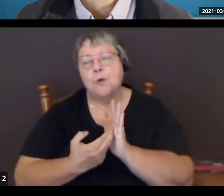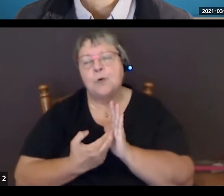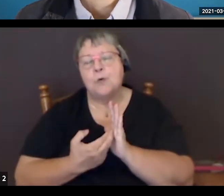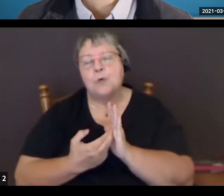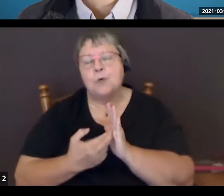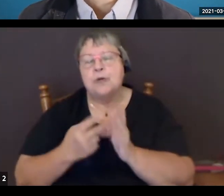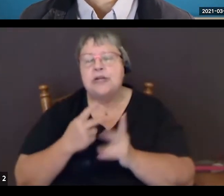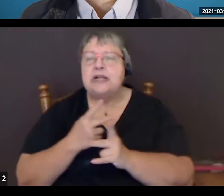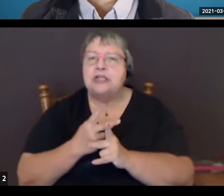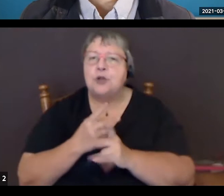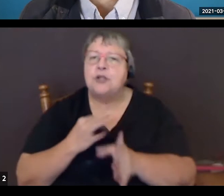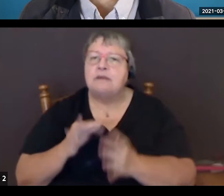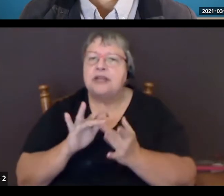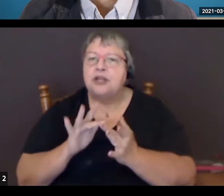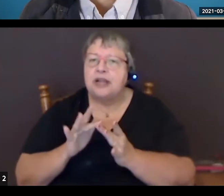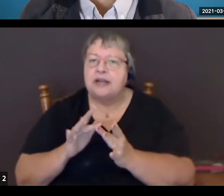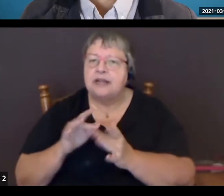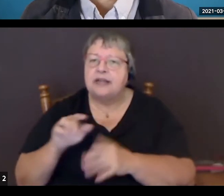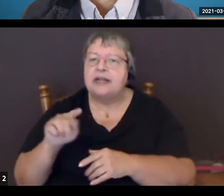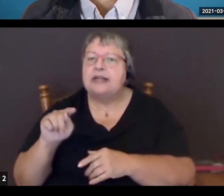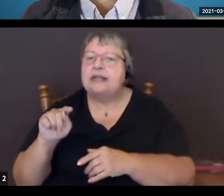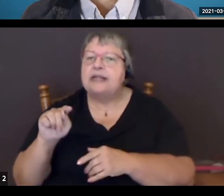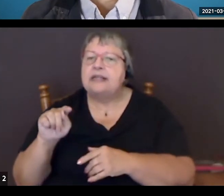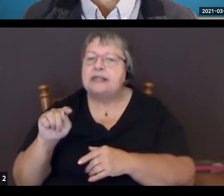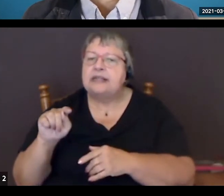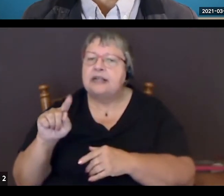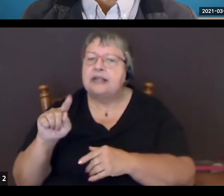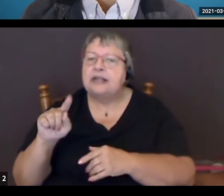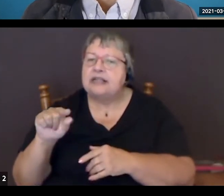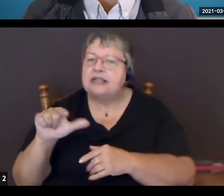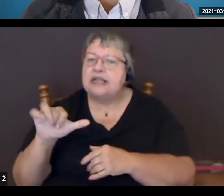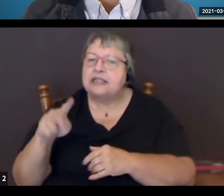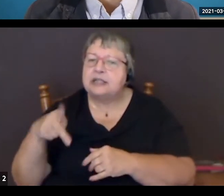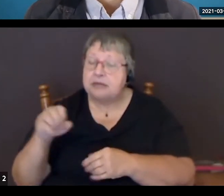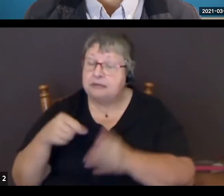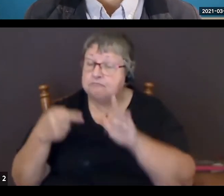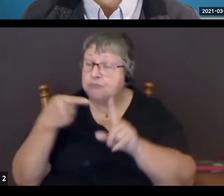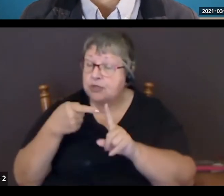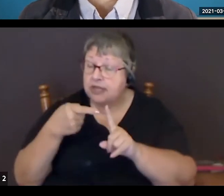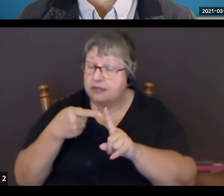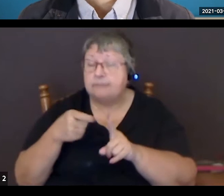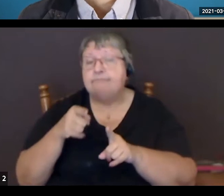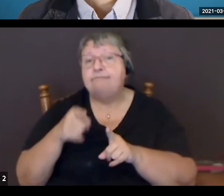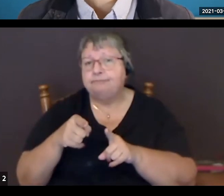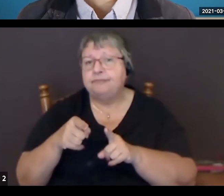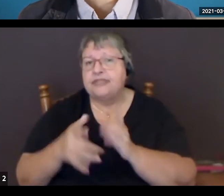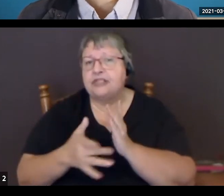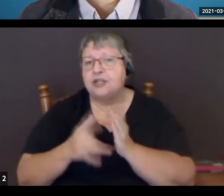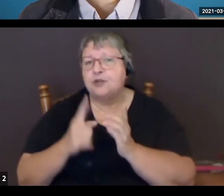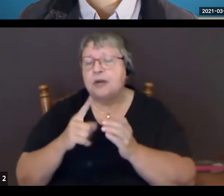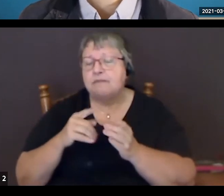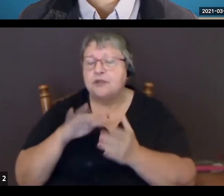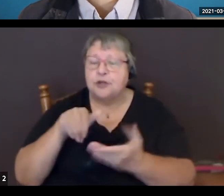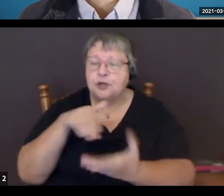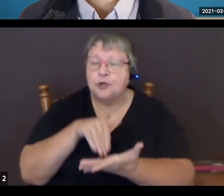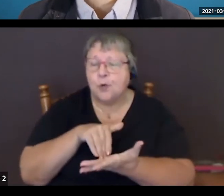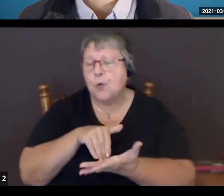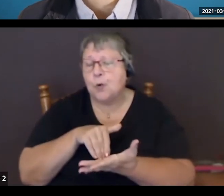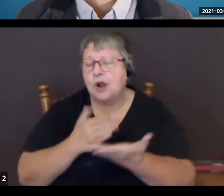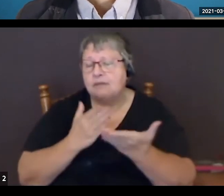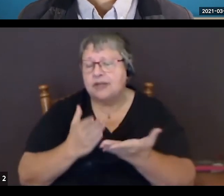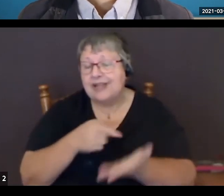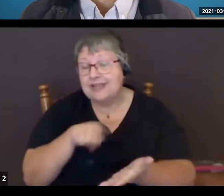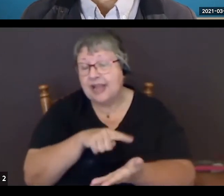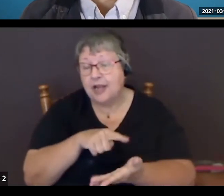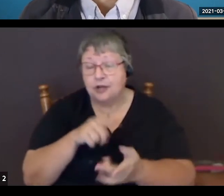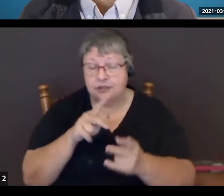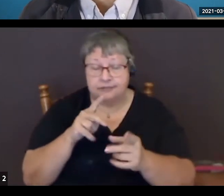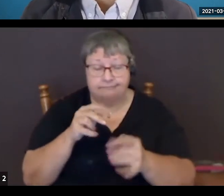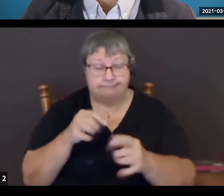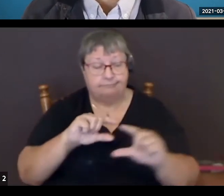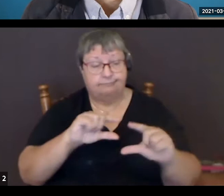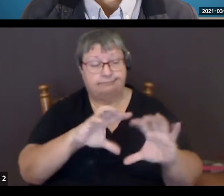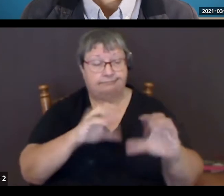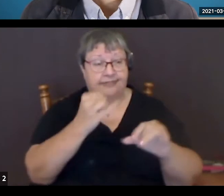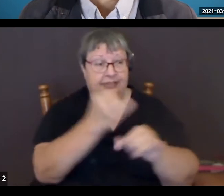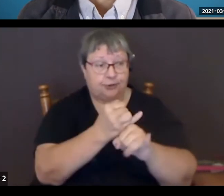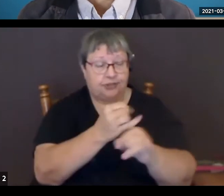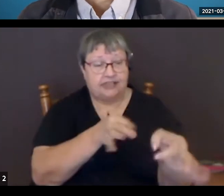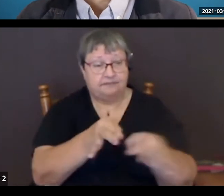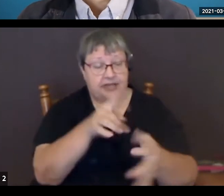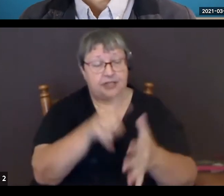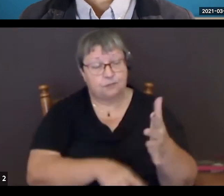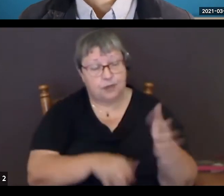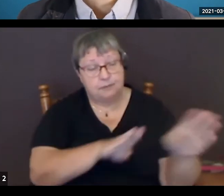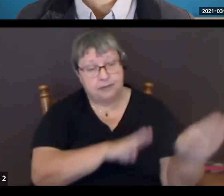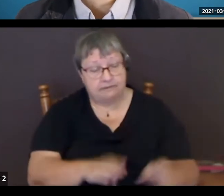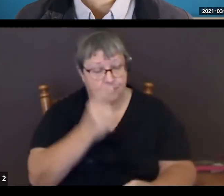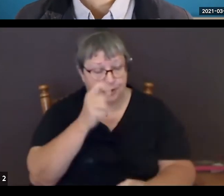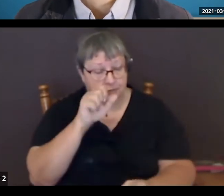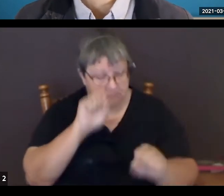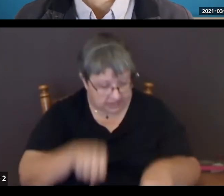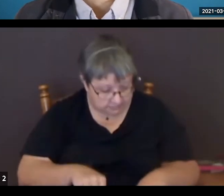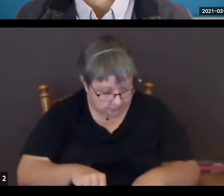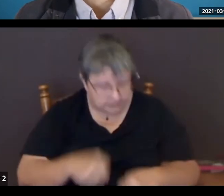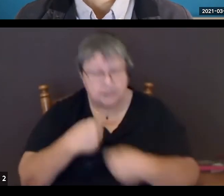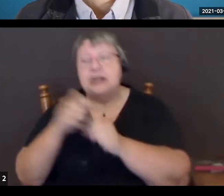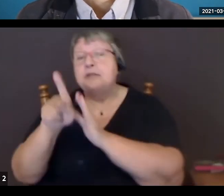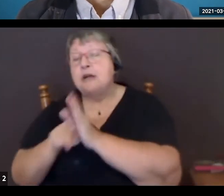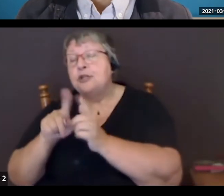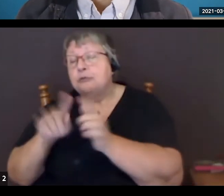Tarleton Gillespie points out that governance is one of the core offerings of any tech platform. They are by definition the institution that defines what behavior as possible, creates policies to encourage or discourage certain behaviors generates revenue,